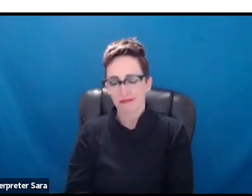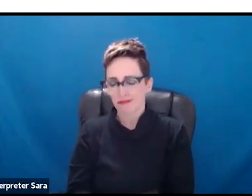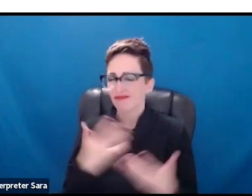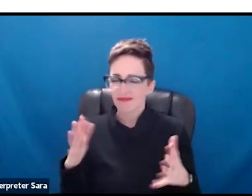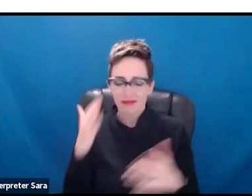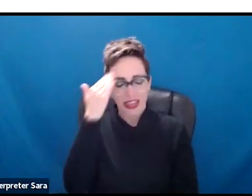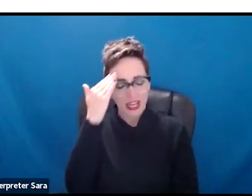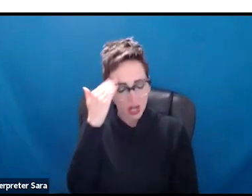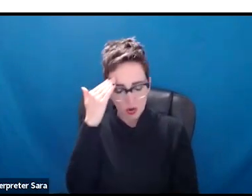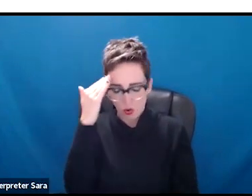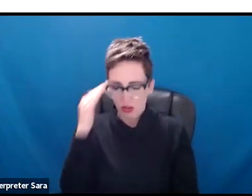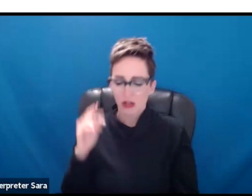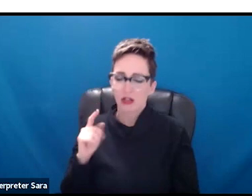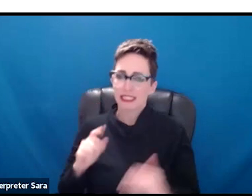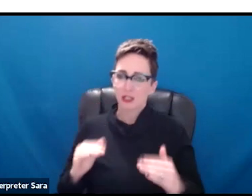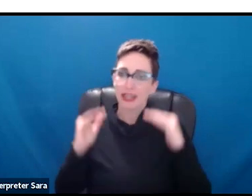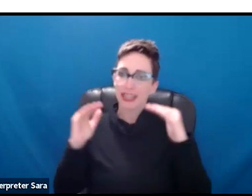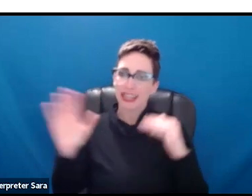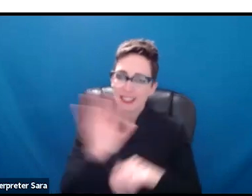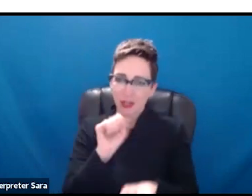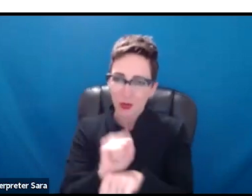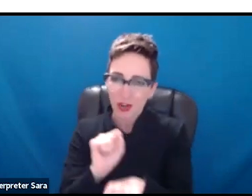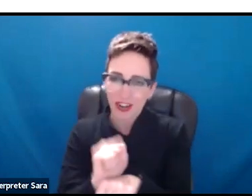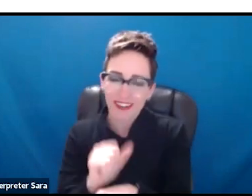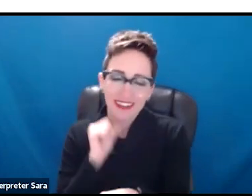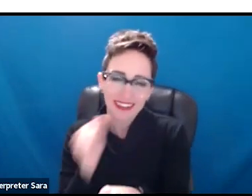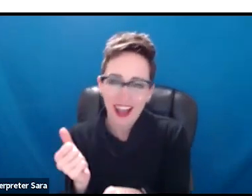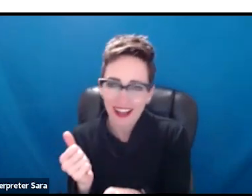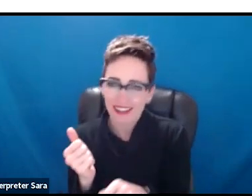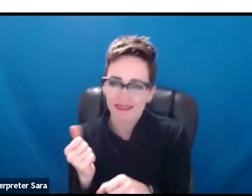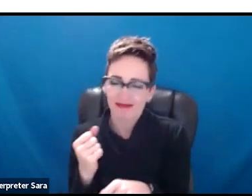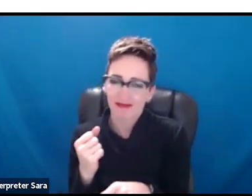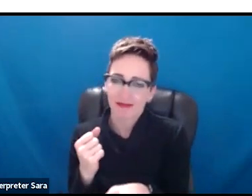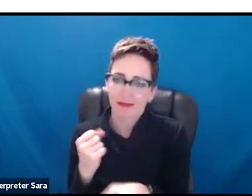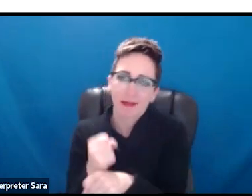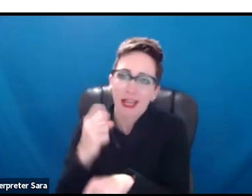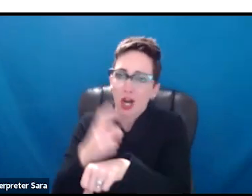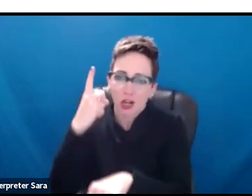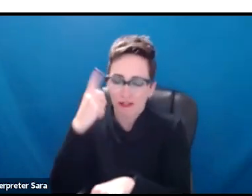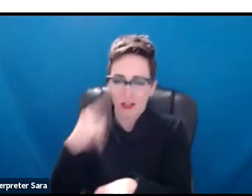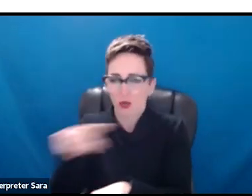we need to enhance your work, not recreate the wheel. And as you think about this policy